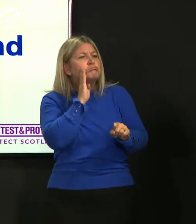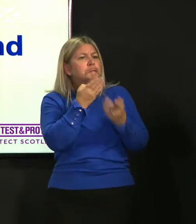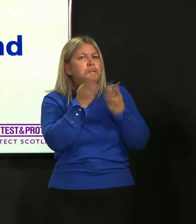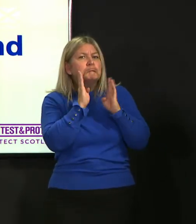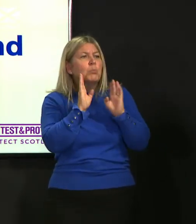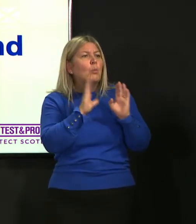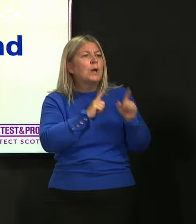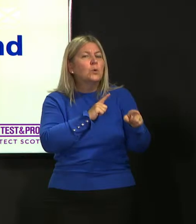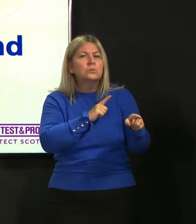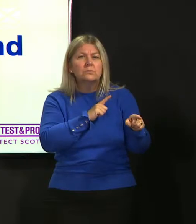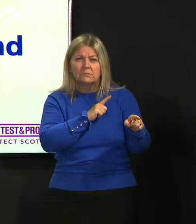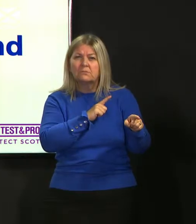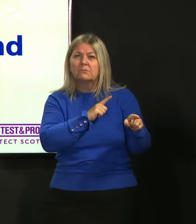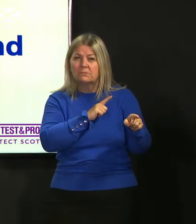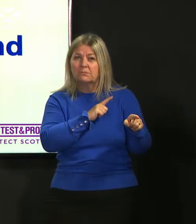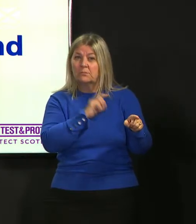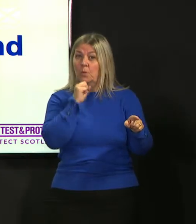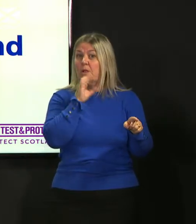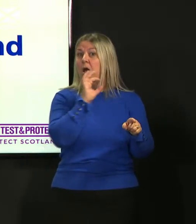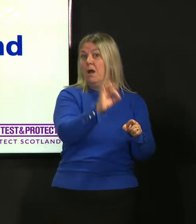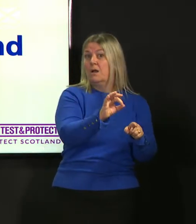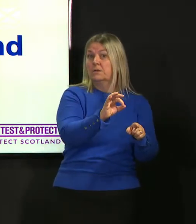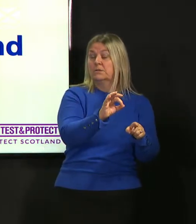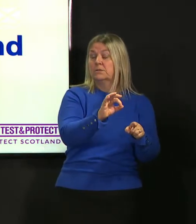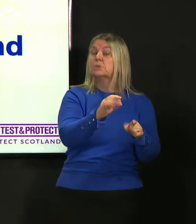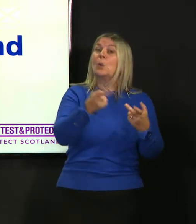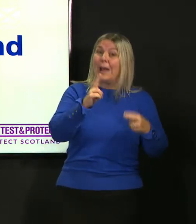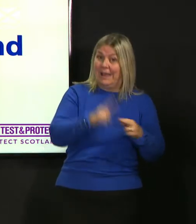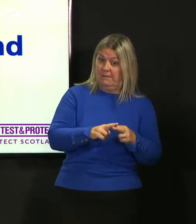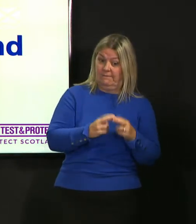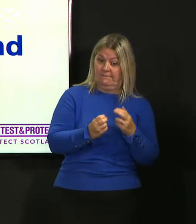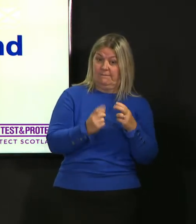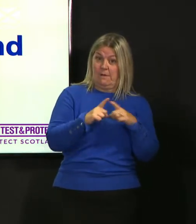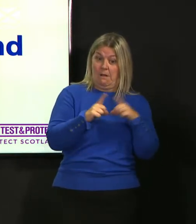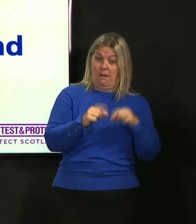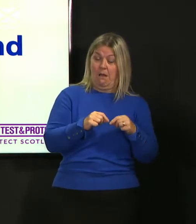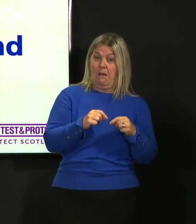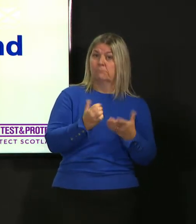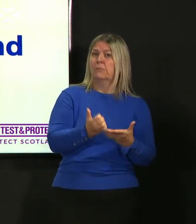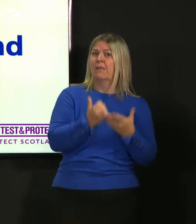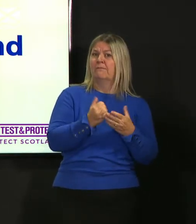for you to wear one and having that card if you are not able to will be very helpful. But we need